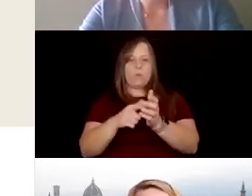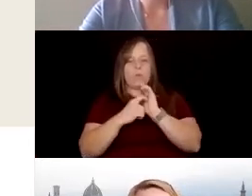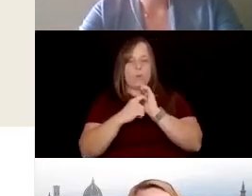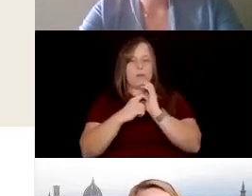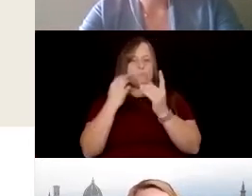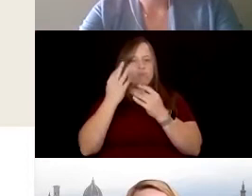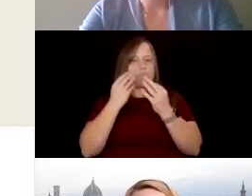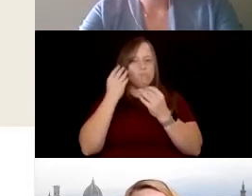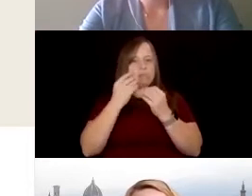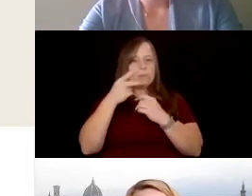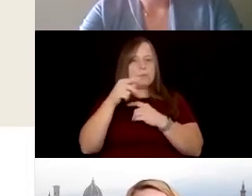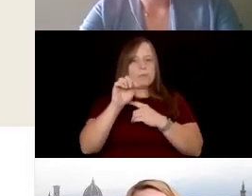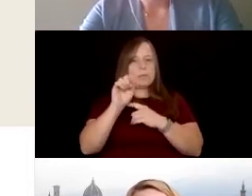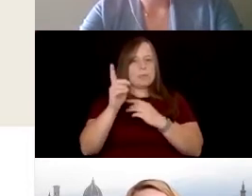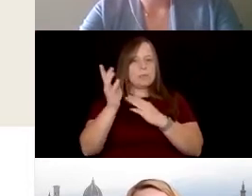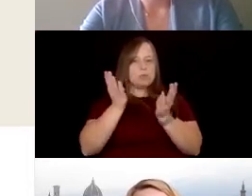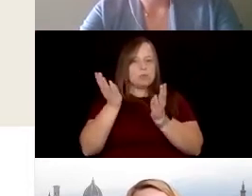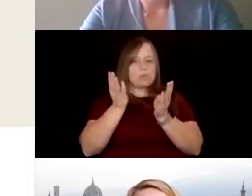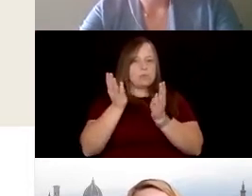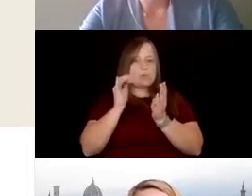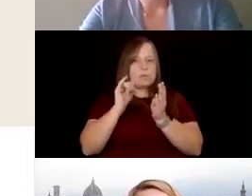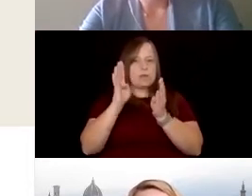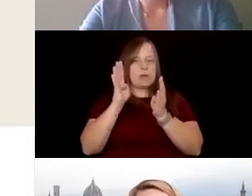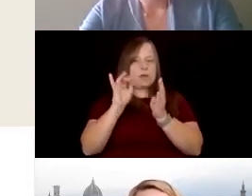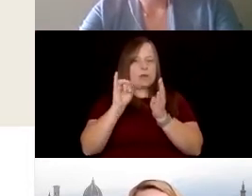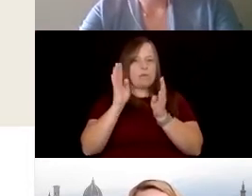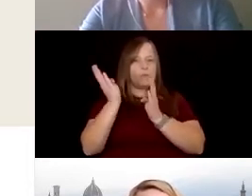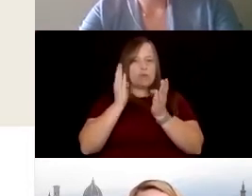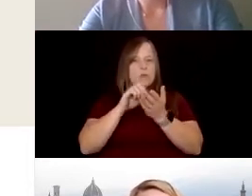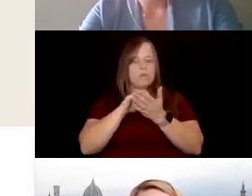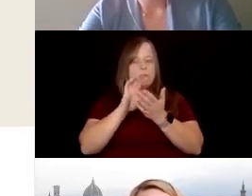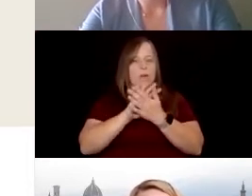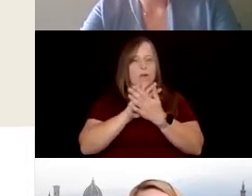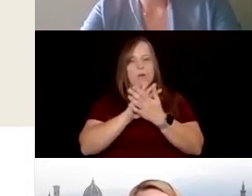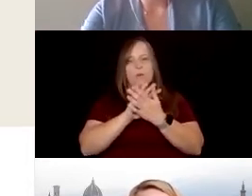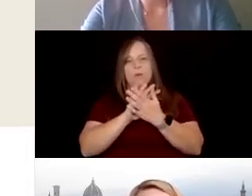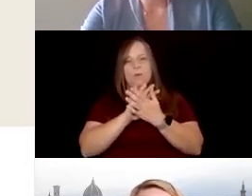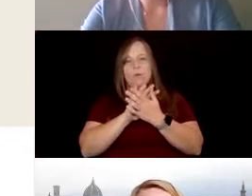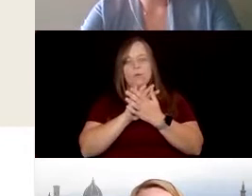for PTSD in service if the symptoms are in your service records or in your service treatment records.